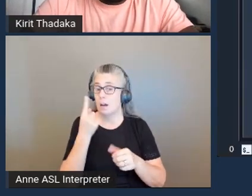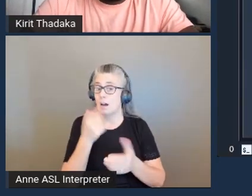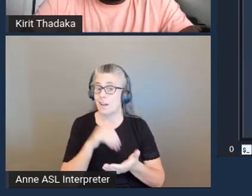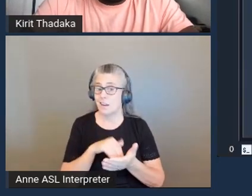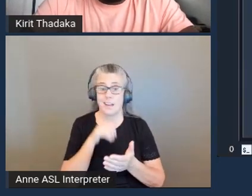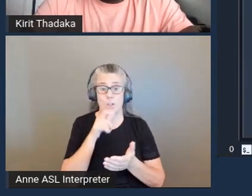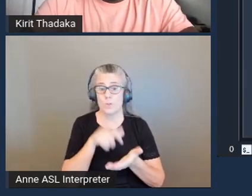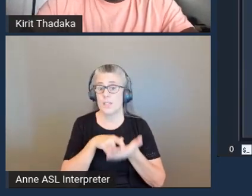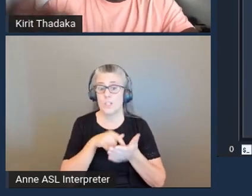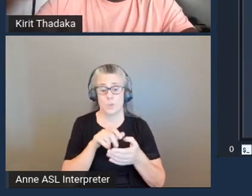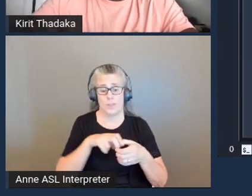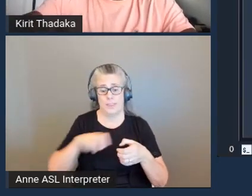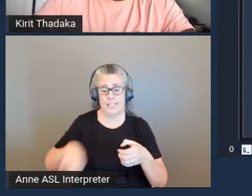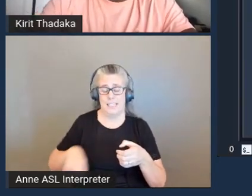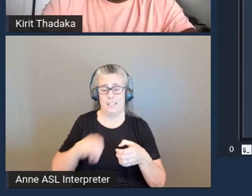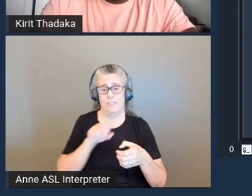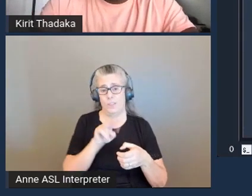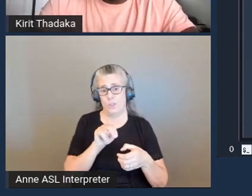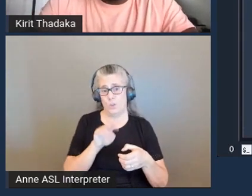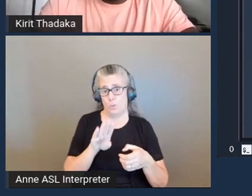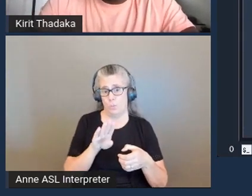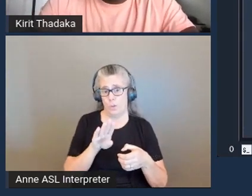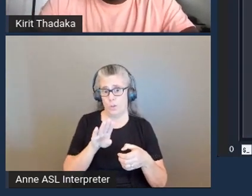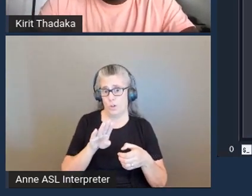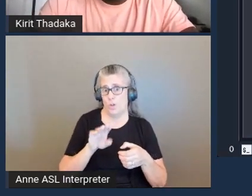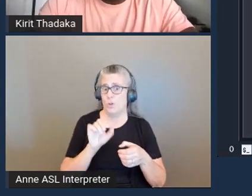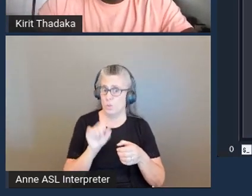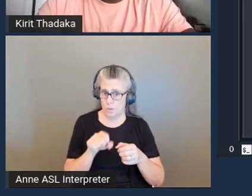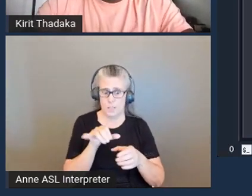and this code is gonna be used to create a Lambda function,